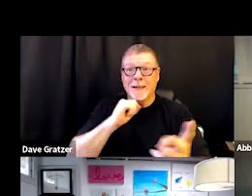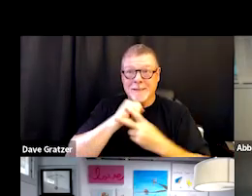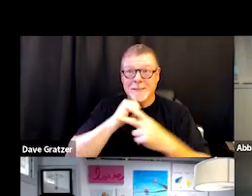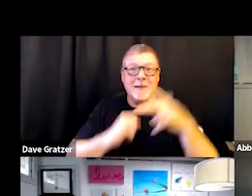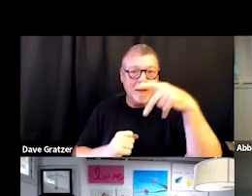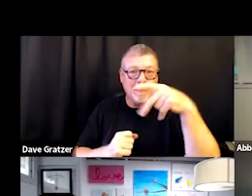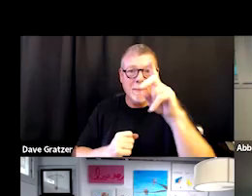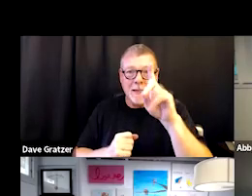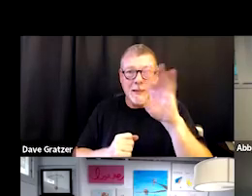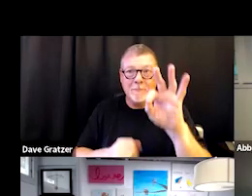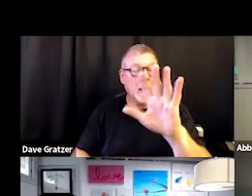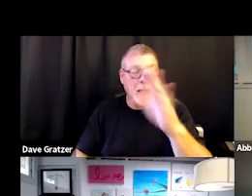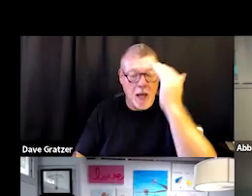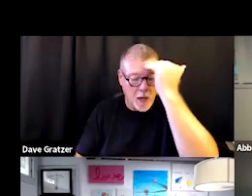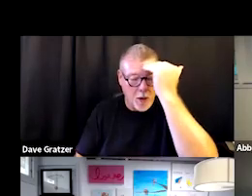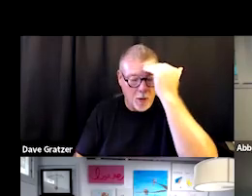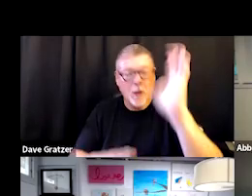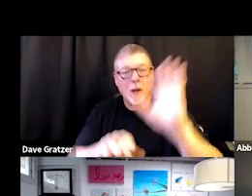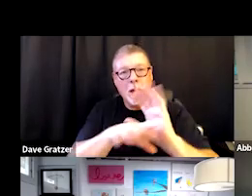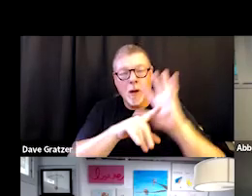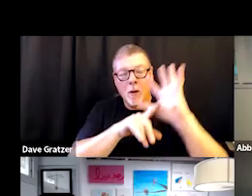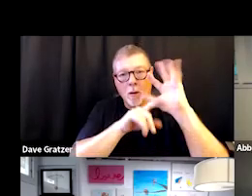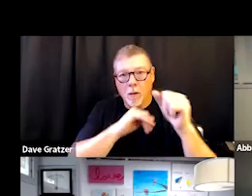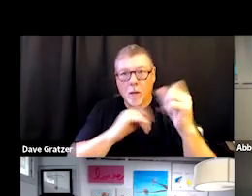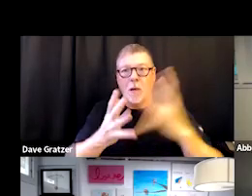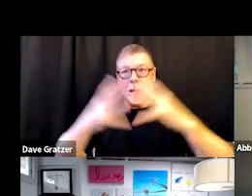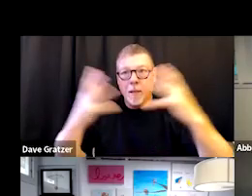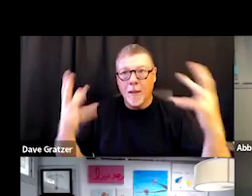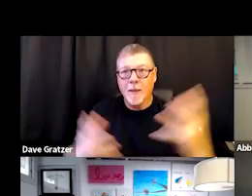That's a lot. You don't need to do that and it's gonna go out of date.